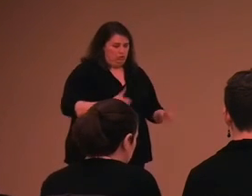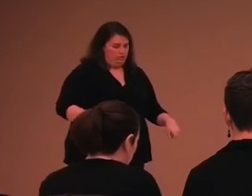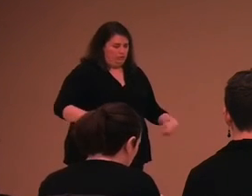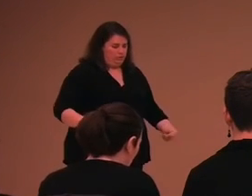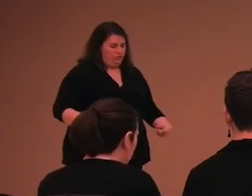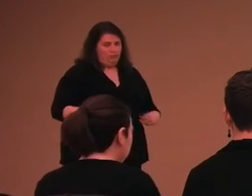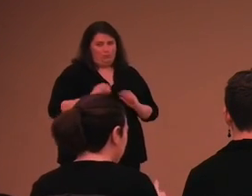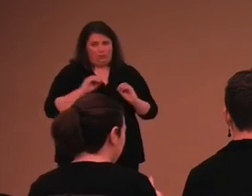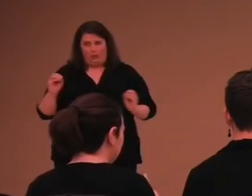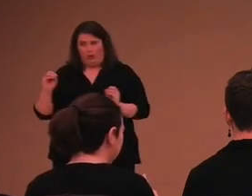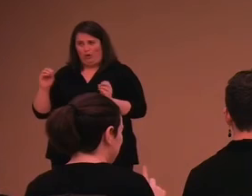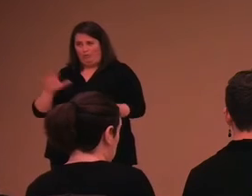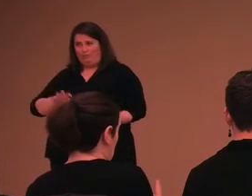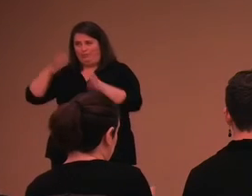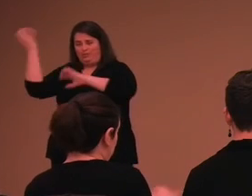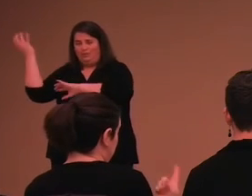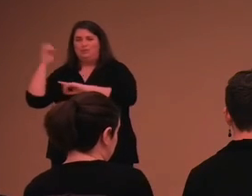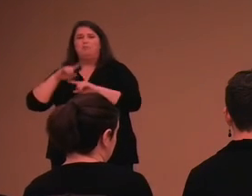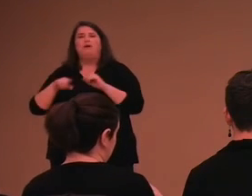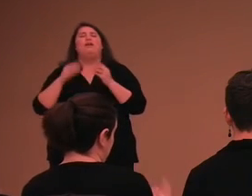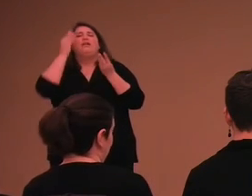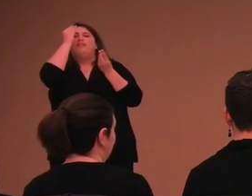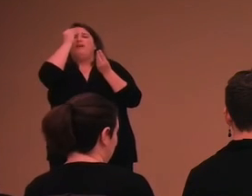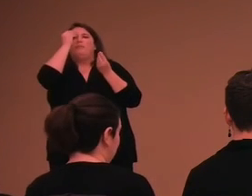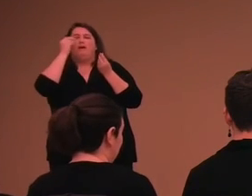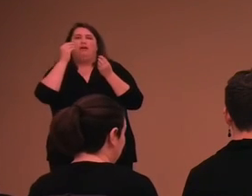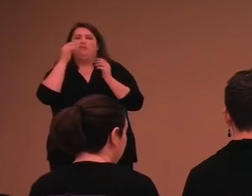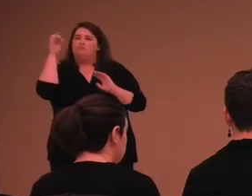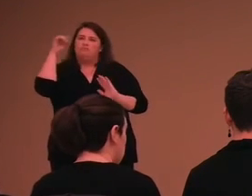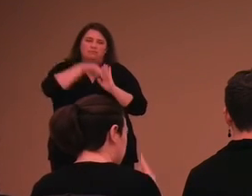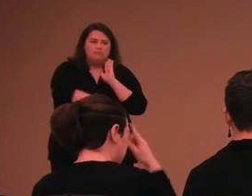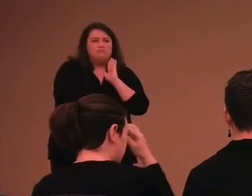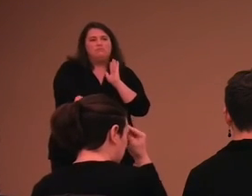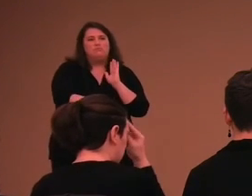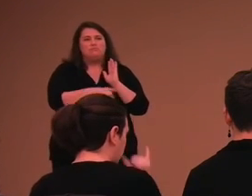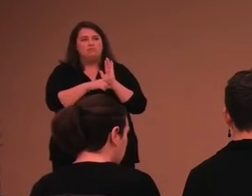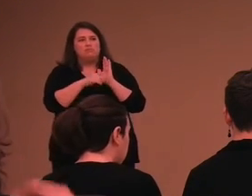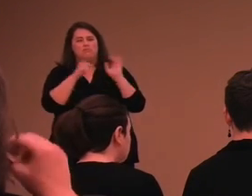But yeah, just think about through and through but also It's all about buying again